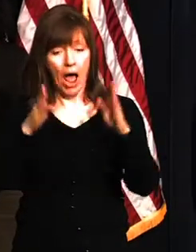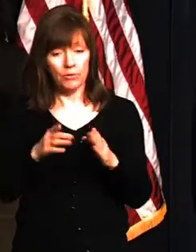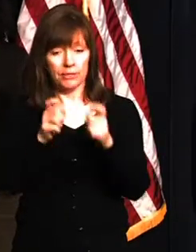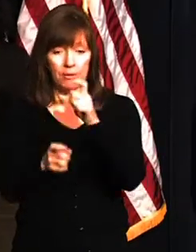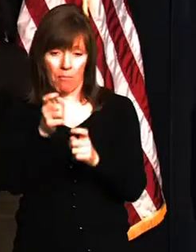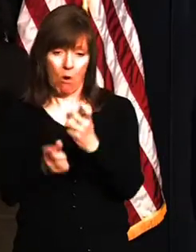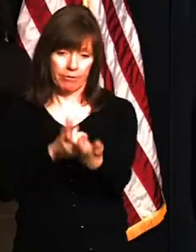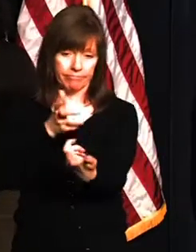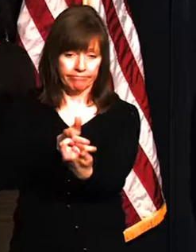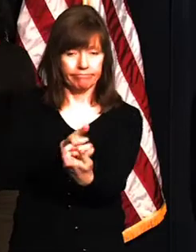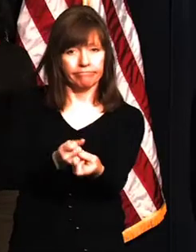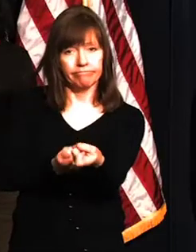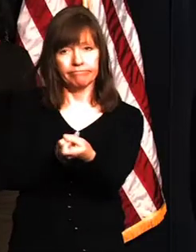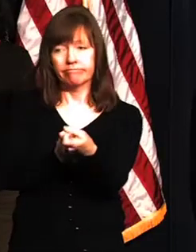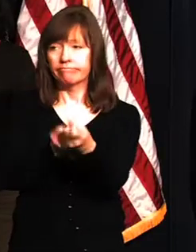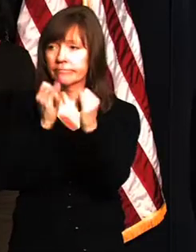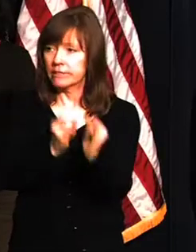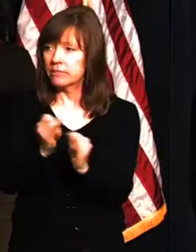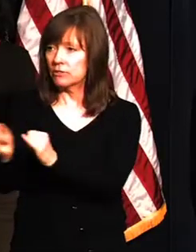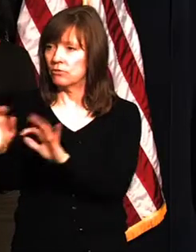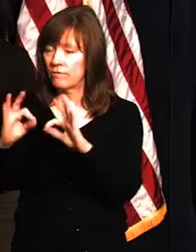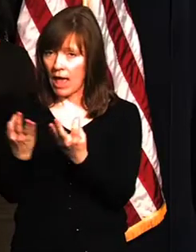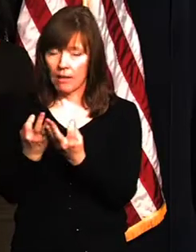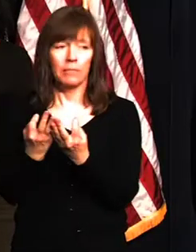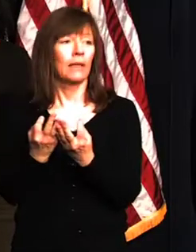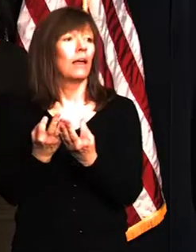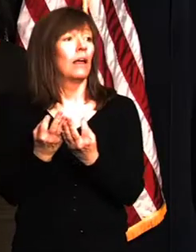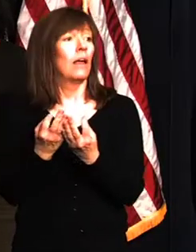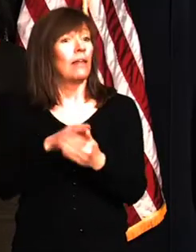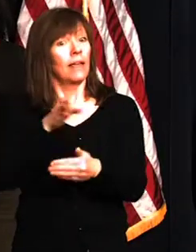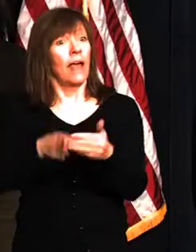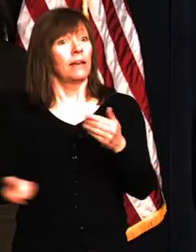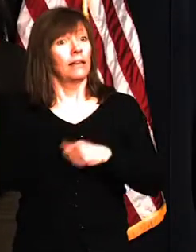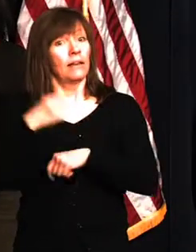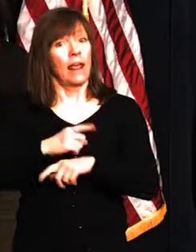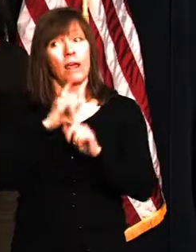for each family. At the end of the day what we want to do is get a self sufficiency plan